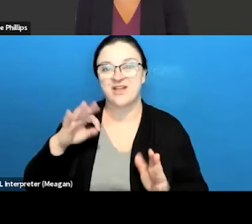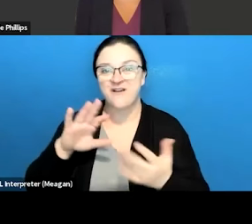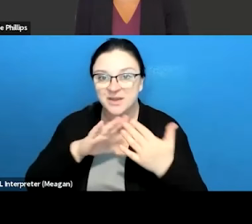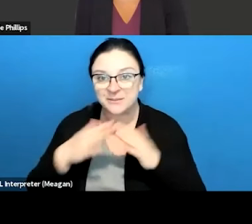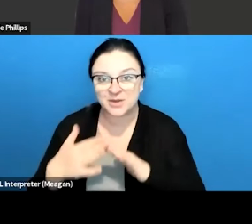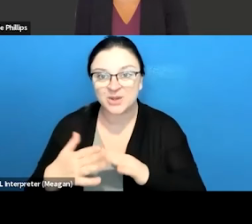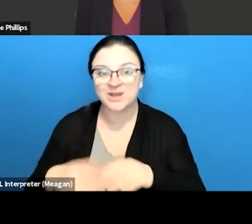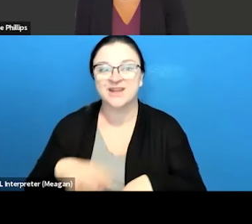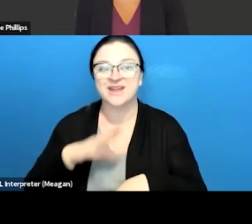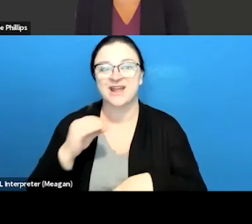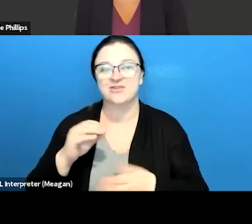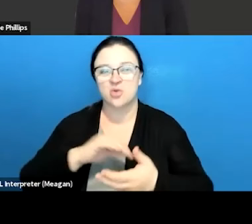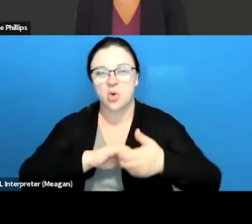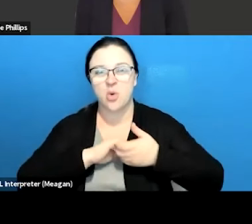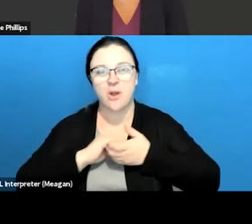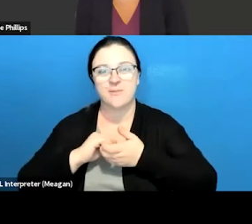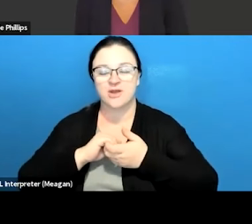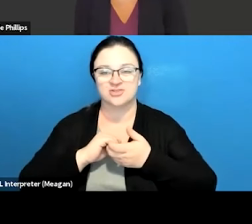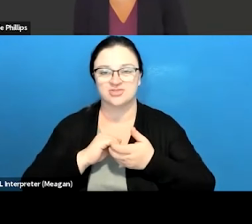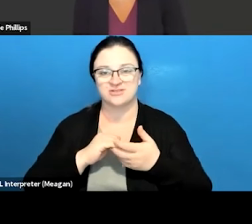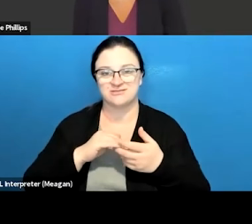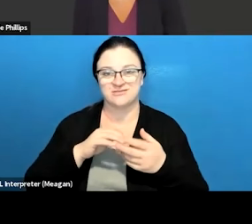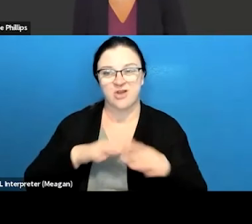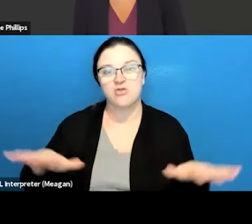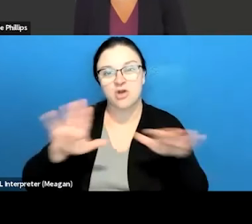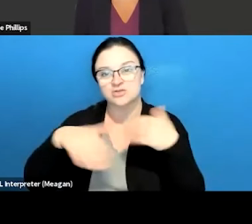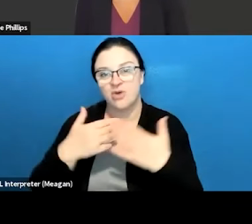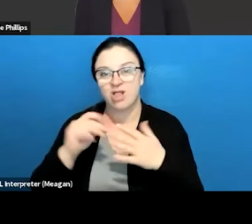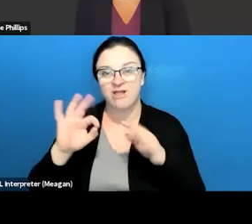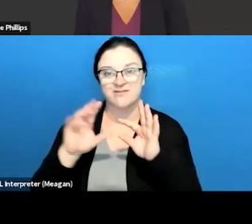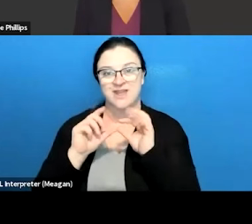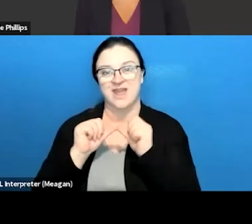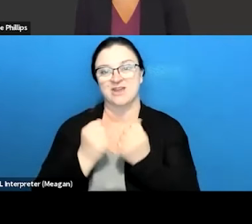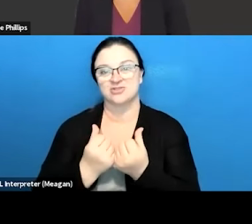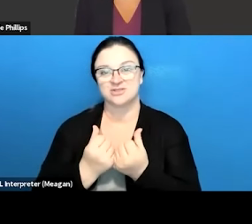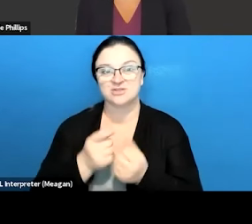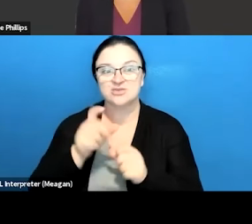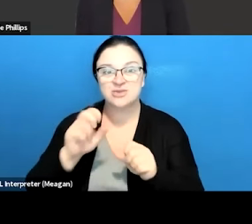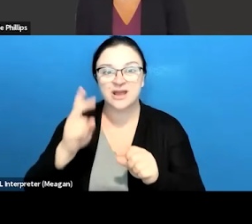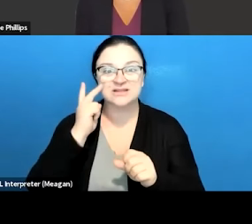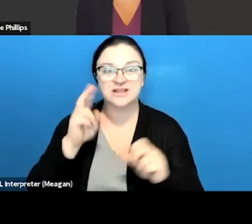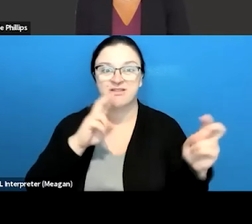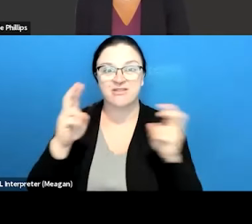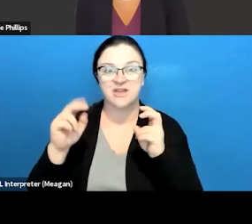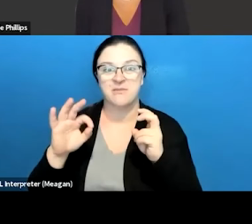and cooperation across agencies. As you can see, the theme of building partnerships